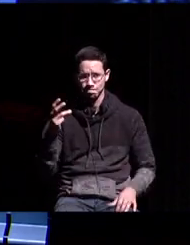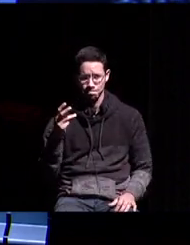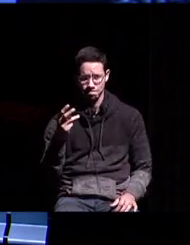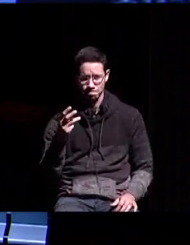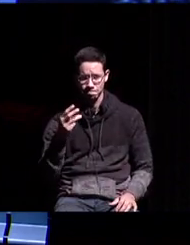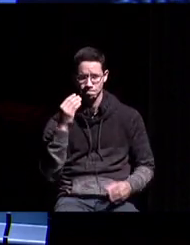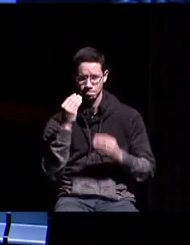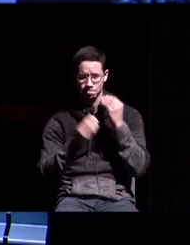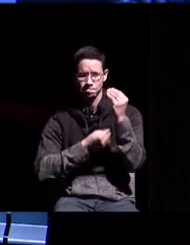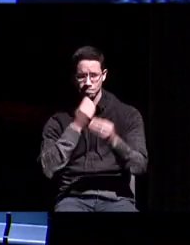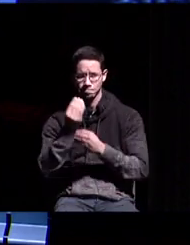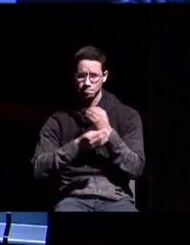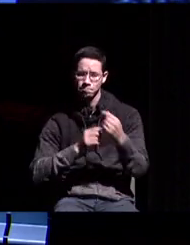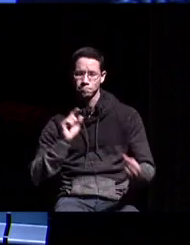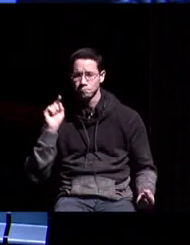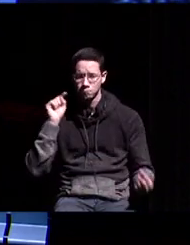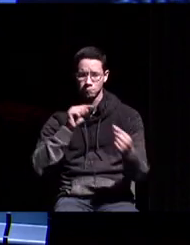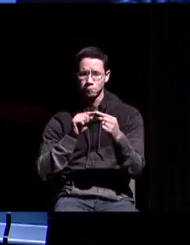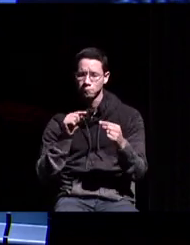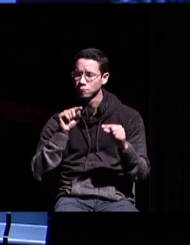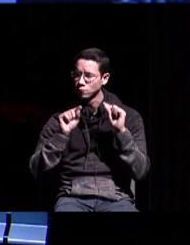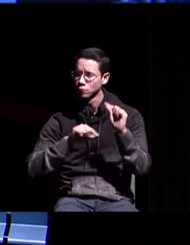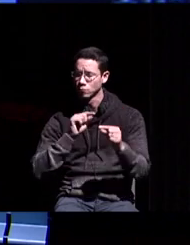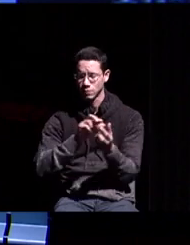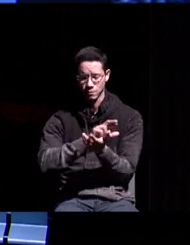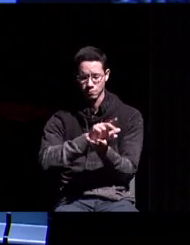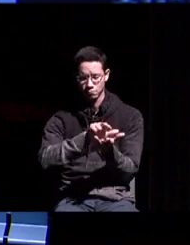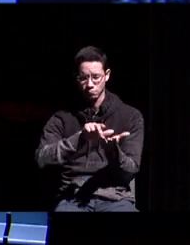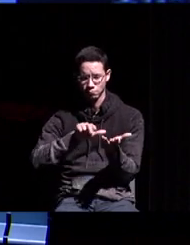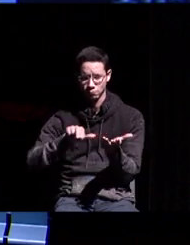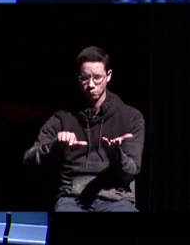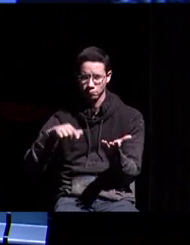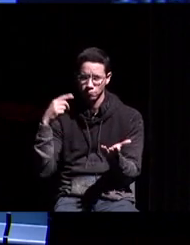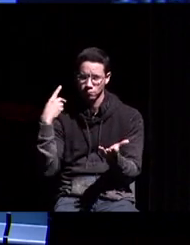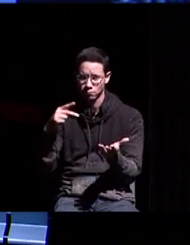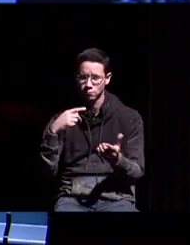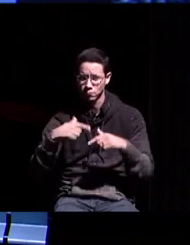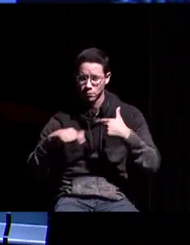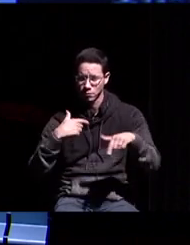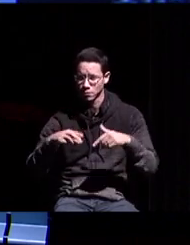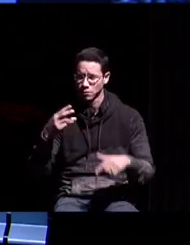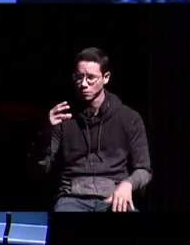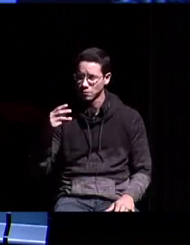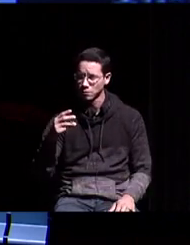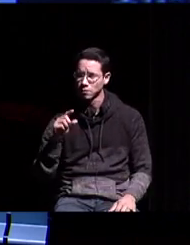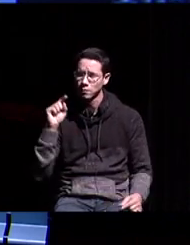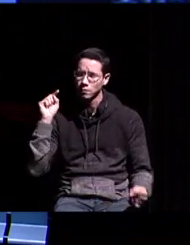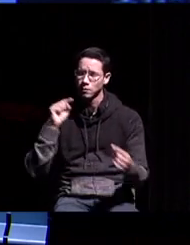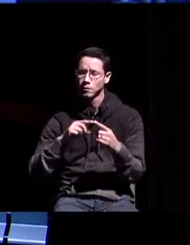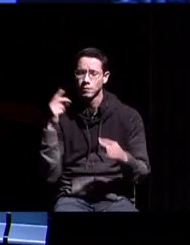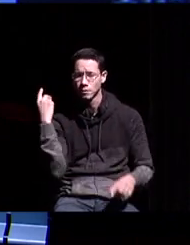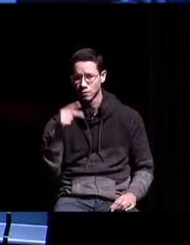outsourced workers... their comparison with regular workers.